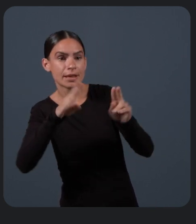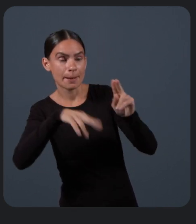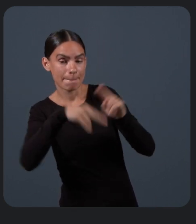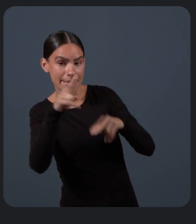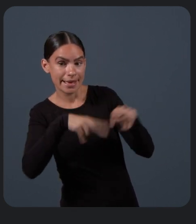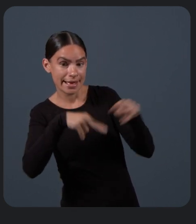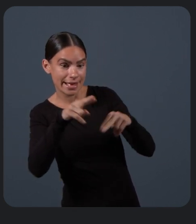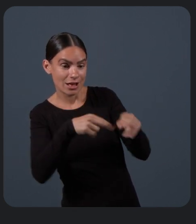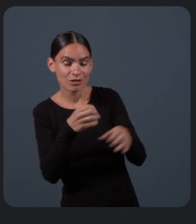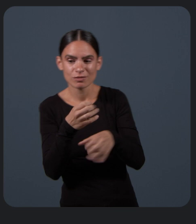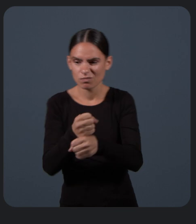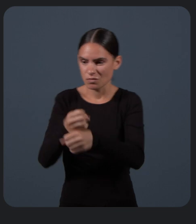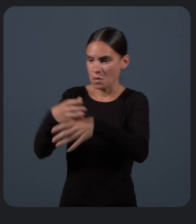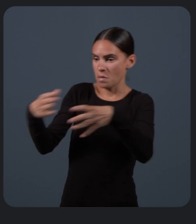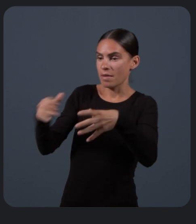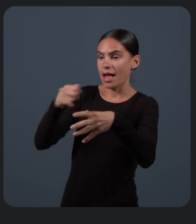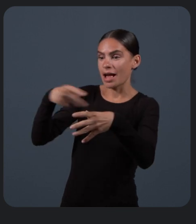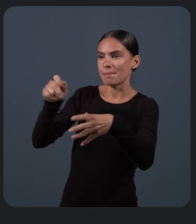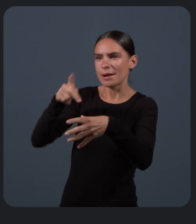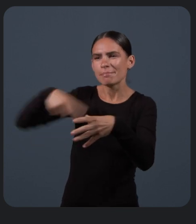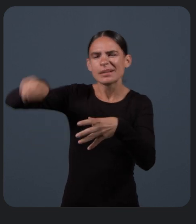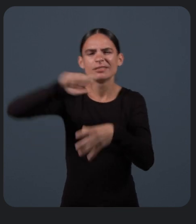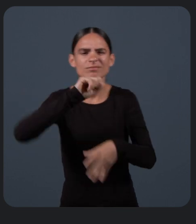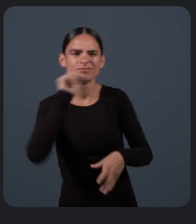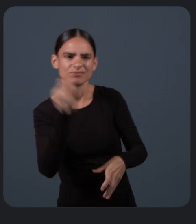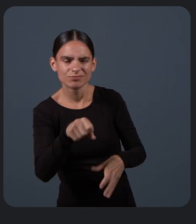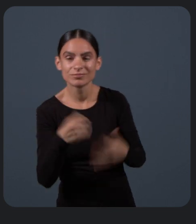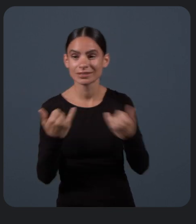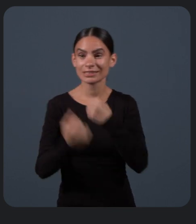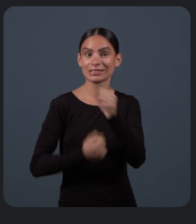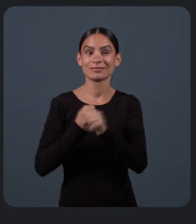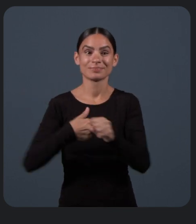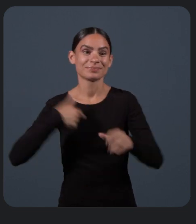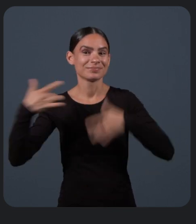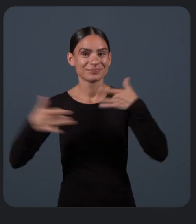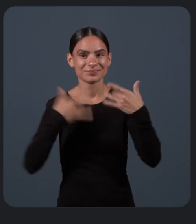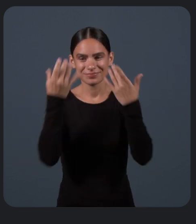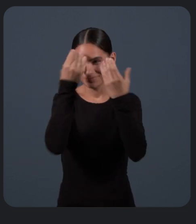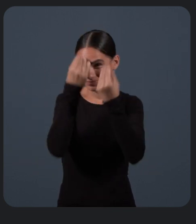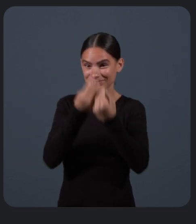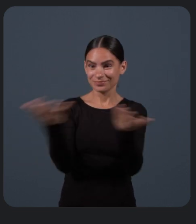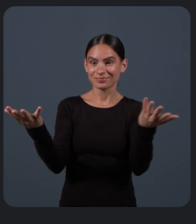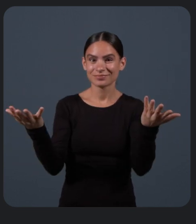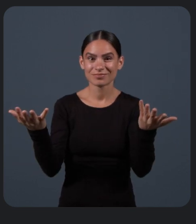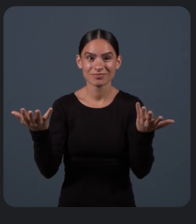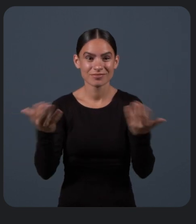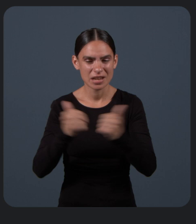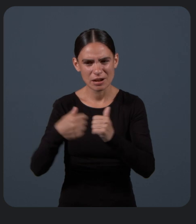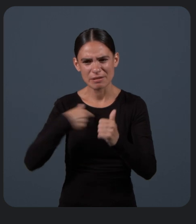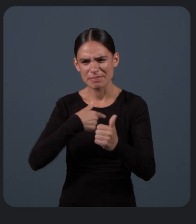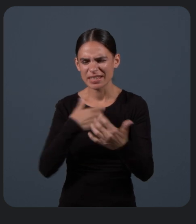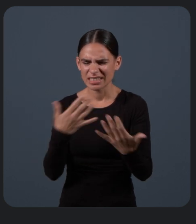apps people love. And, this year, I'm excited to share how we're strengthening Firebase's integration